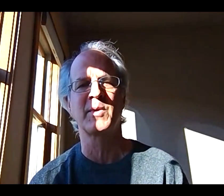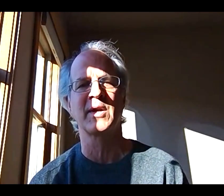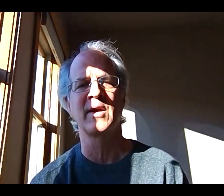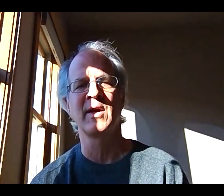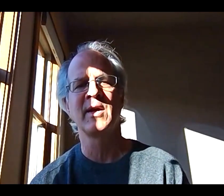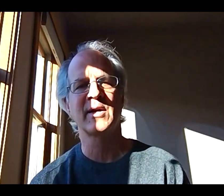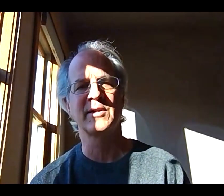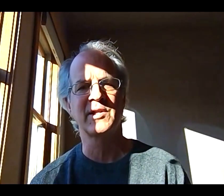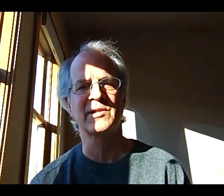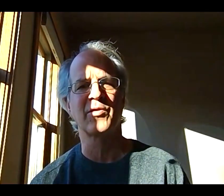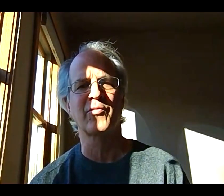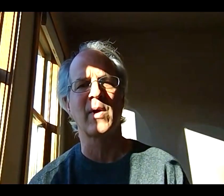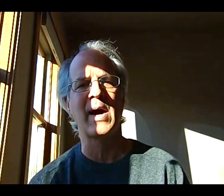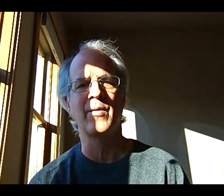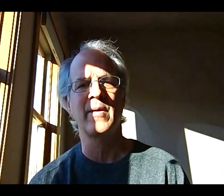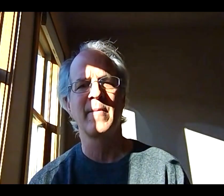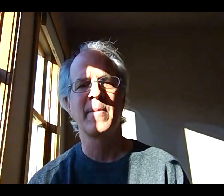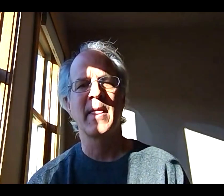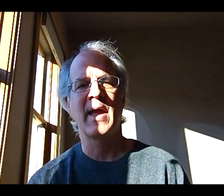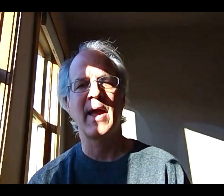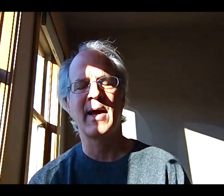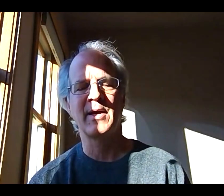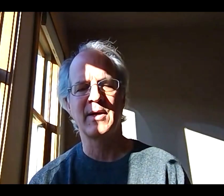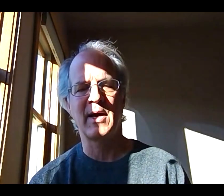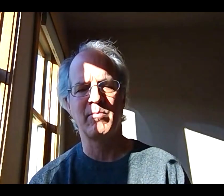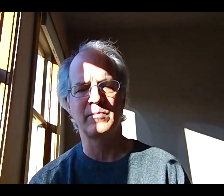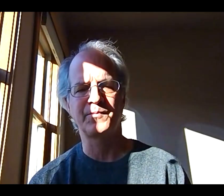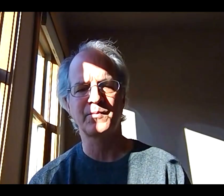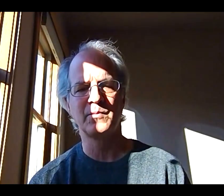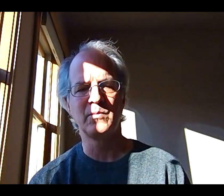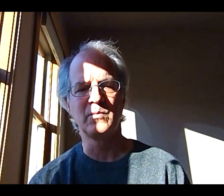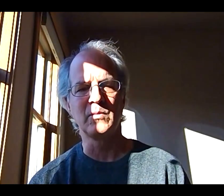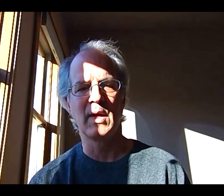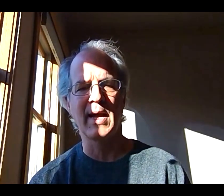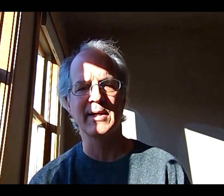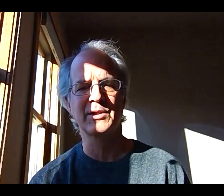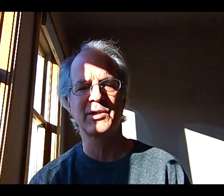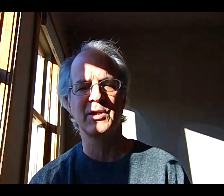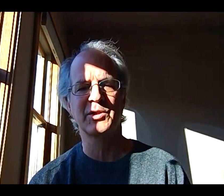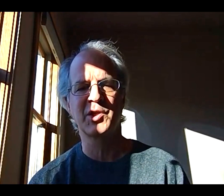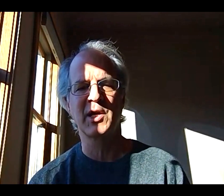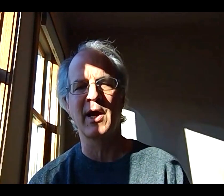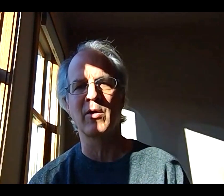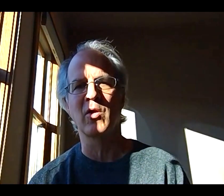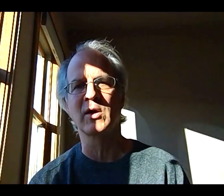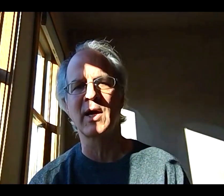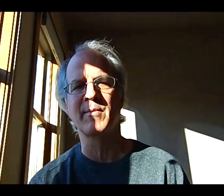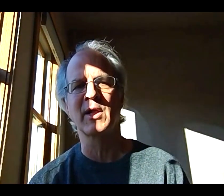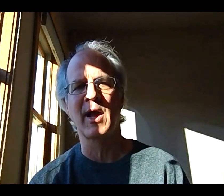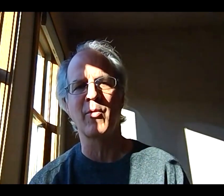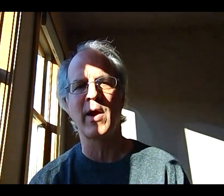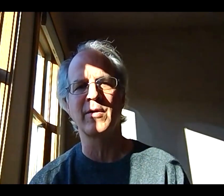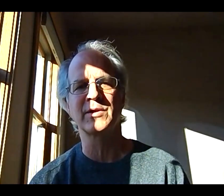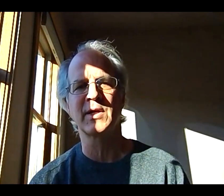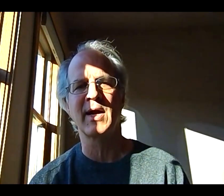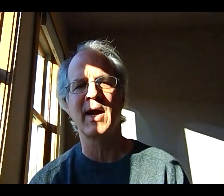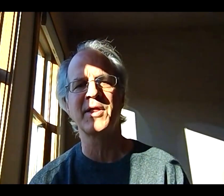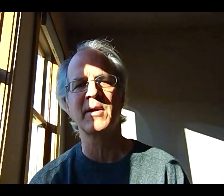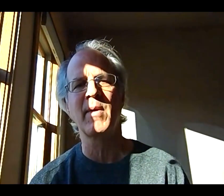been consistent throughout, and she and I are long-time collaborators. And I think